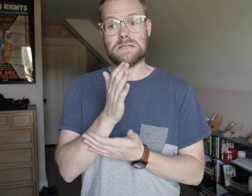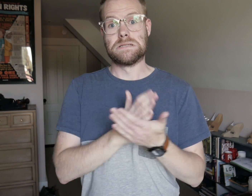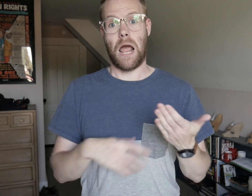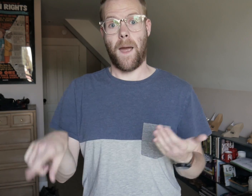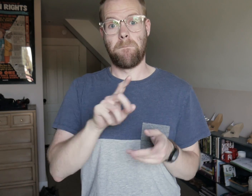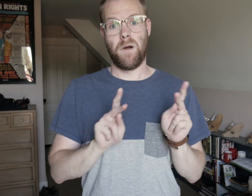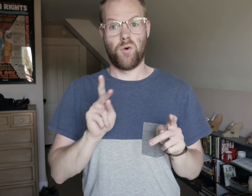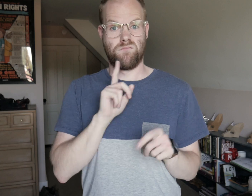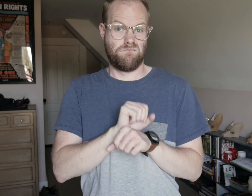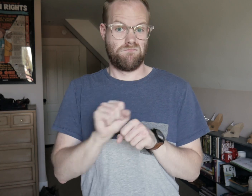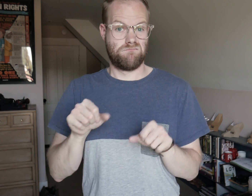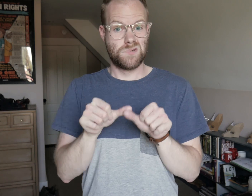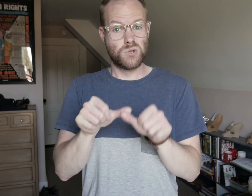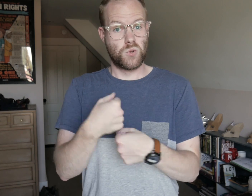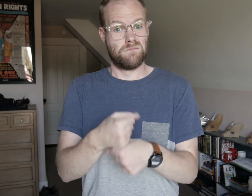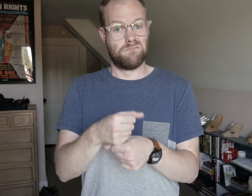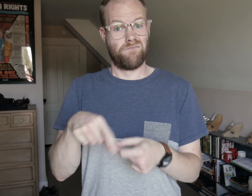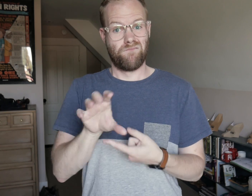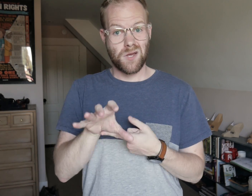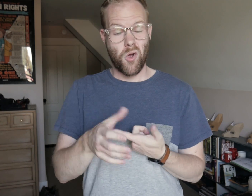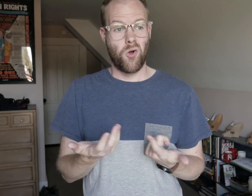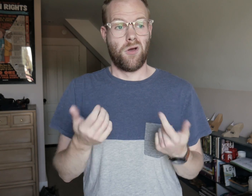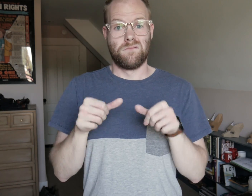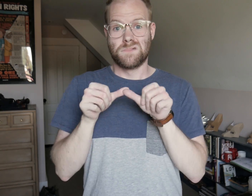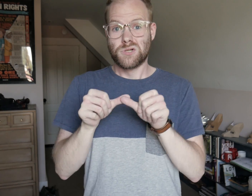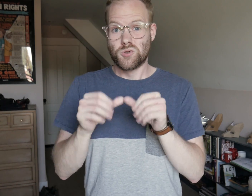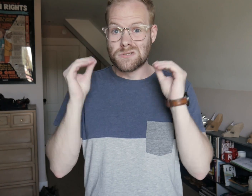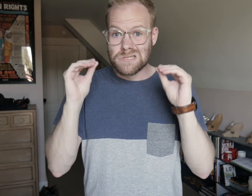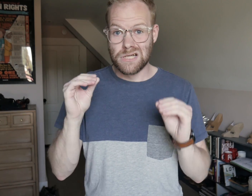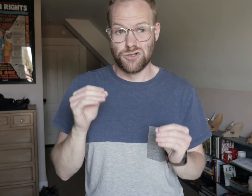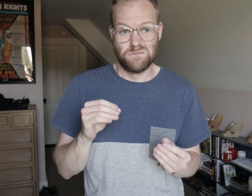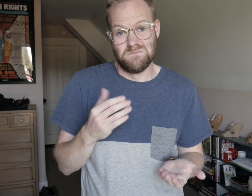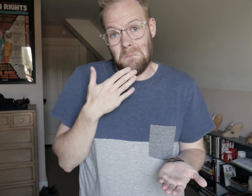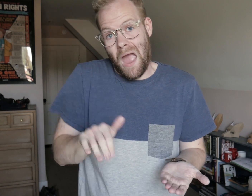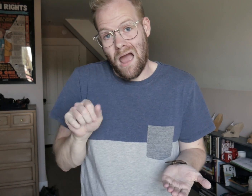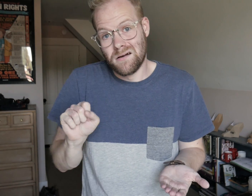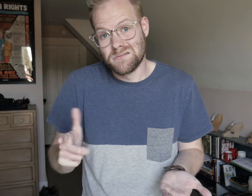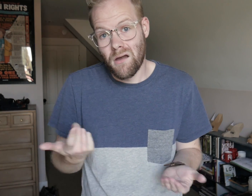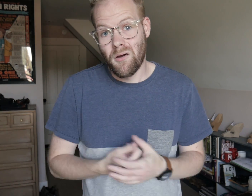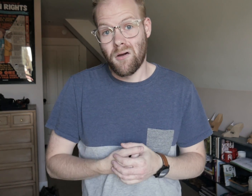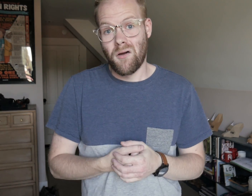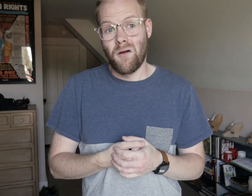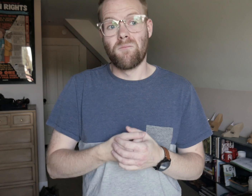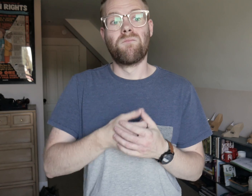Some people have continued to create these videos, continued to teach bad ASL,